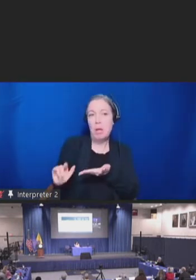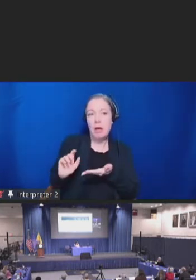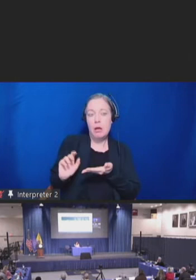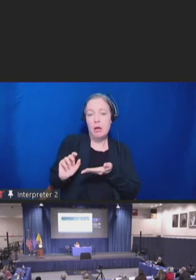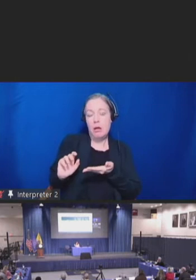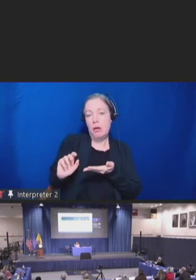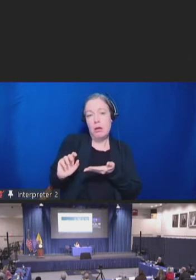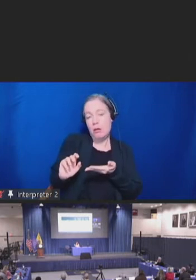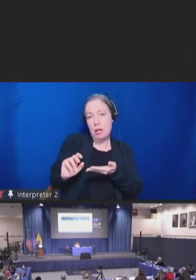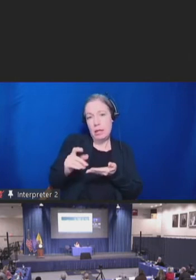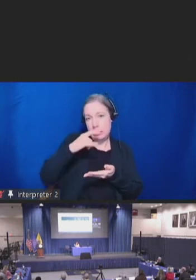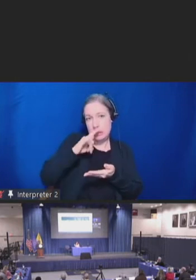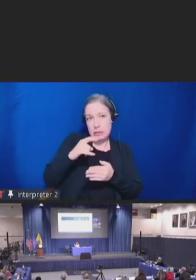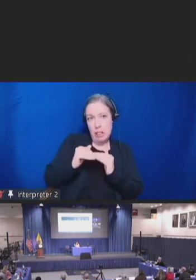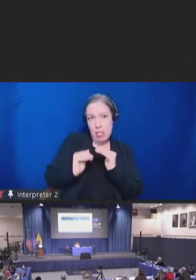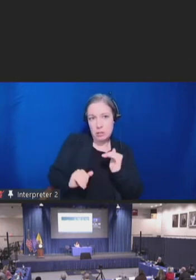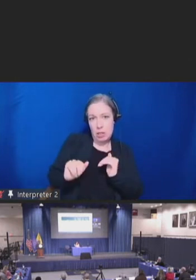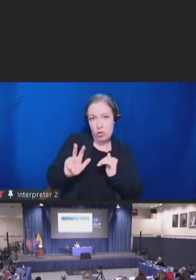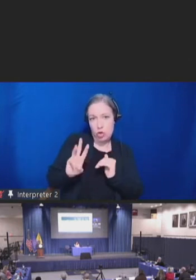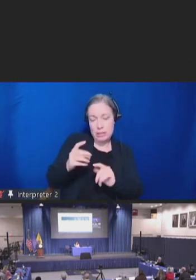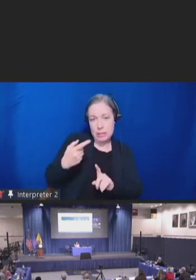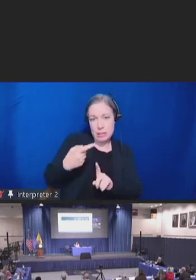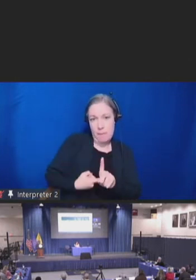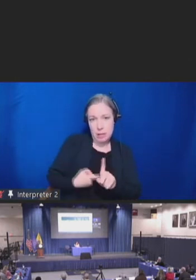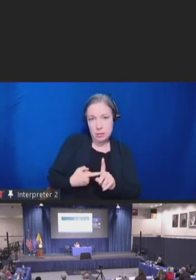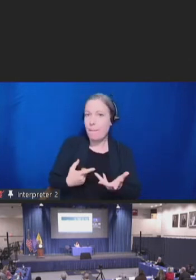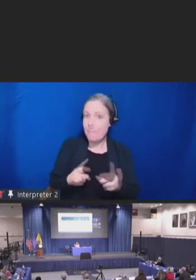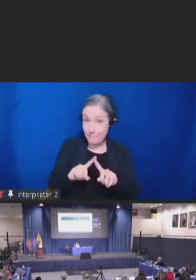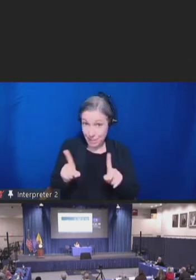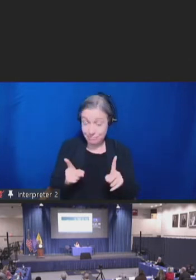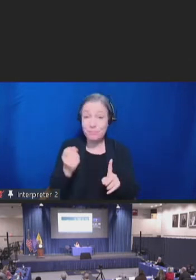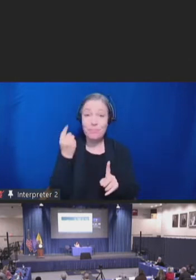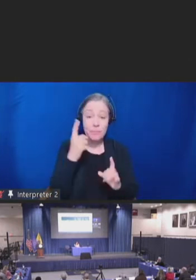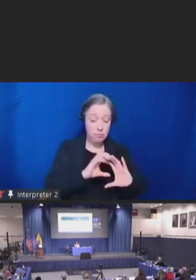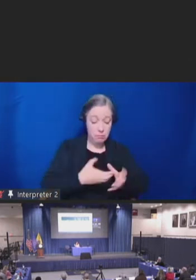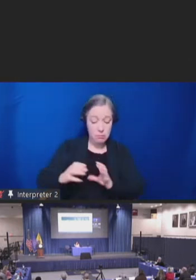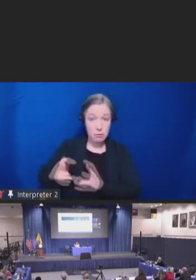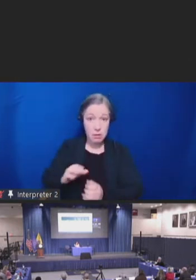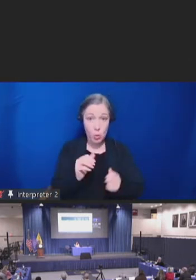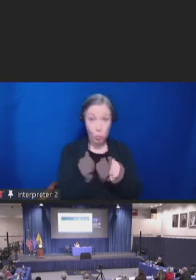And here the results were significant for both eczema cohort and the non-eczema cohort.